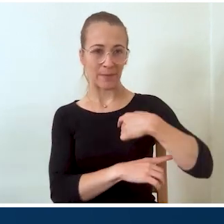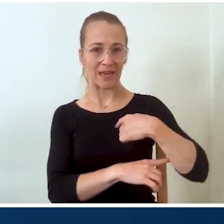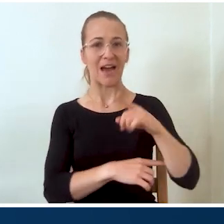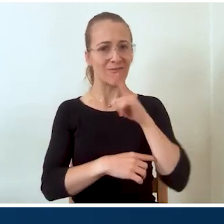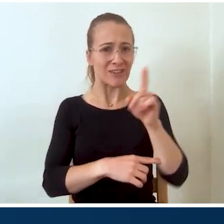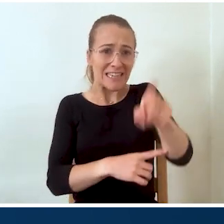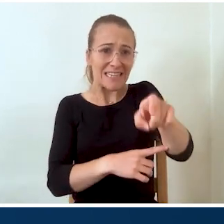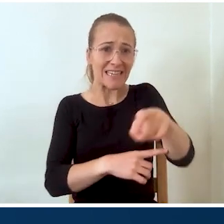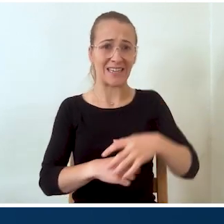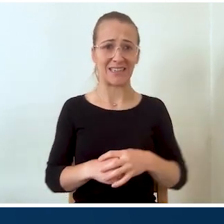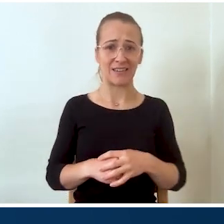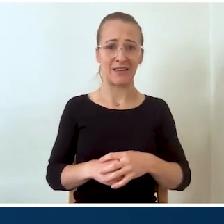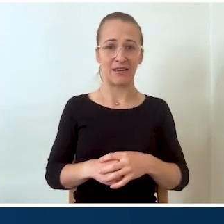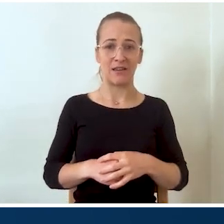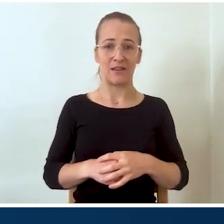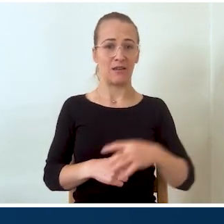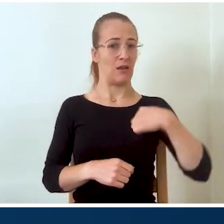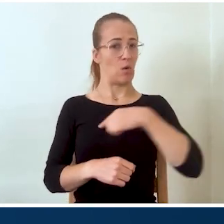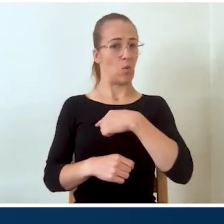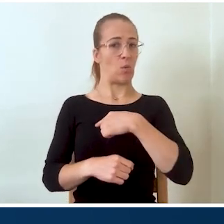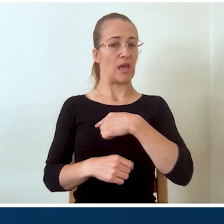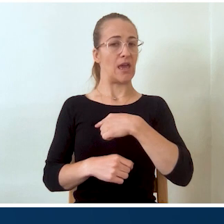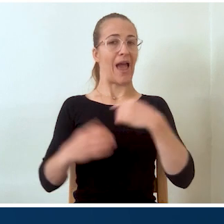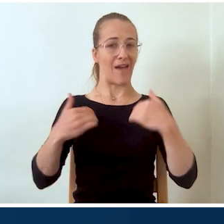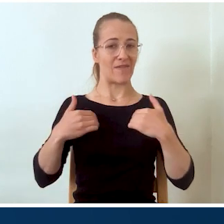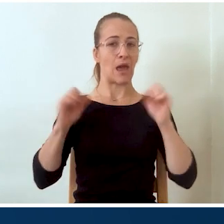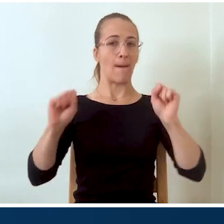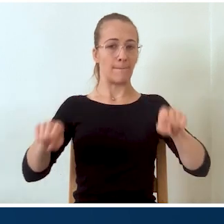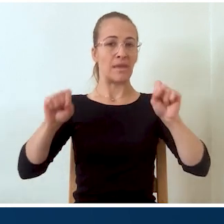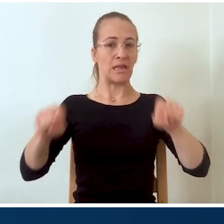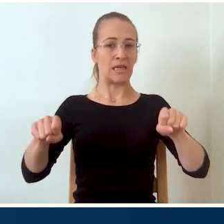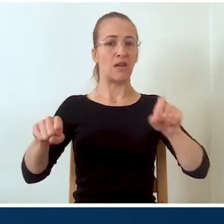So it's like, we have the ability to really change